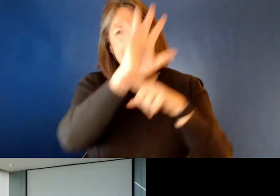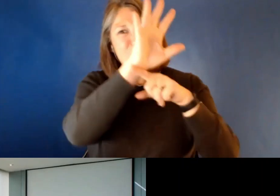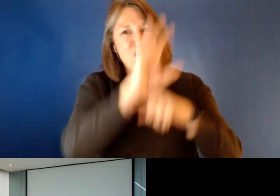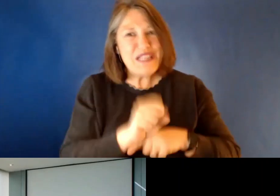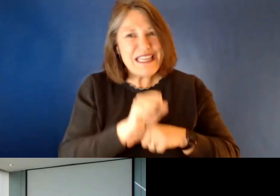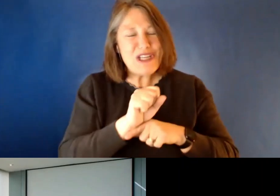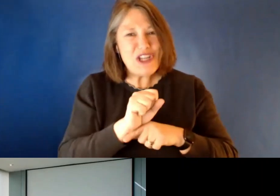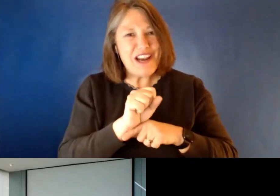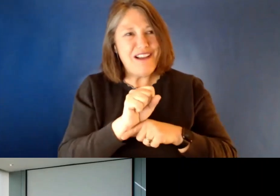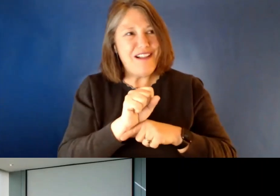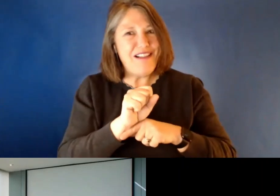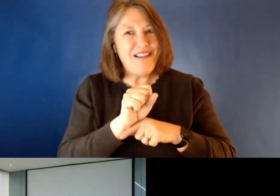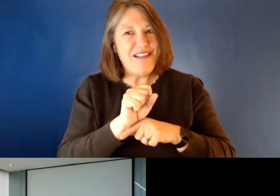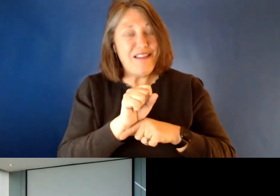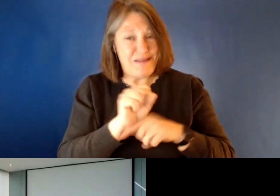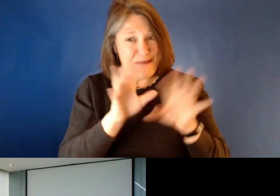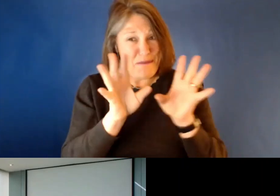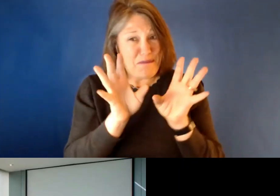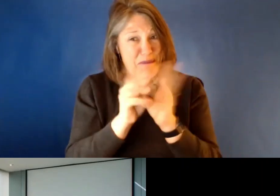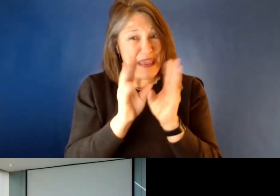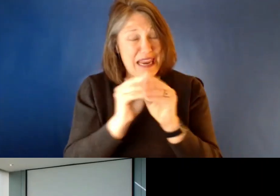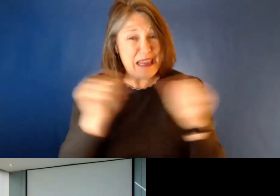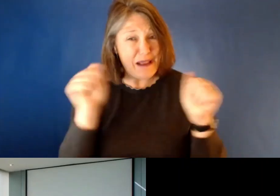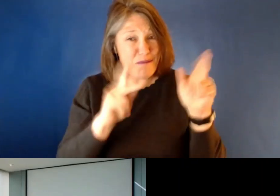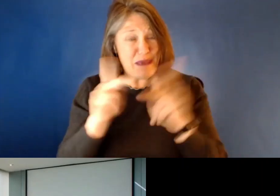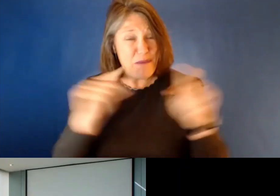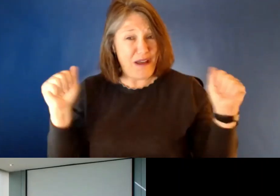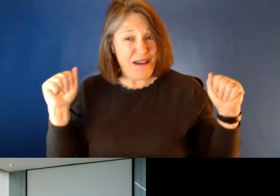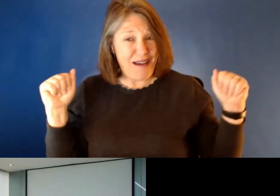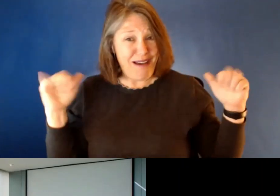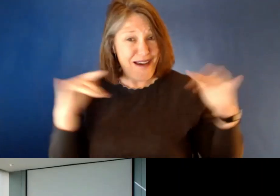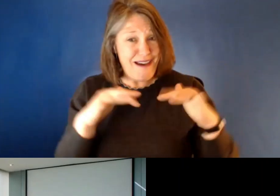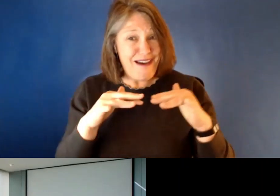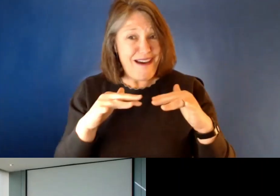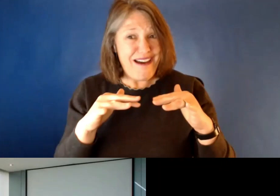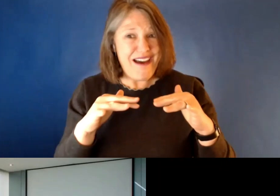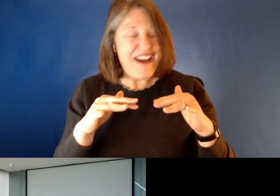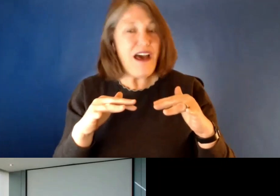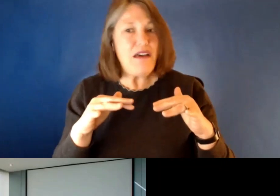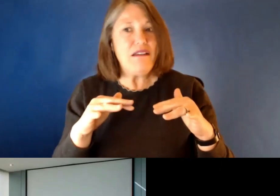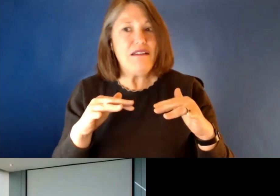06:08:12 in April we thought was not the icing on the cake, meaning something that would